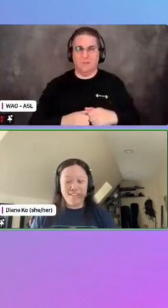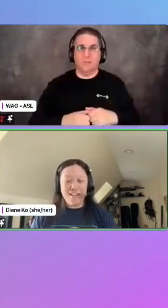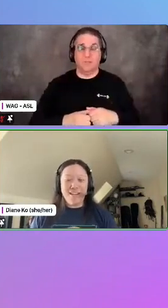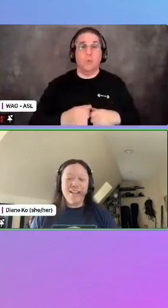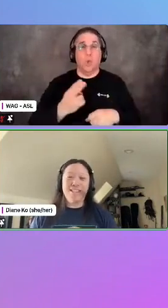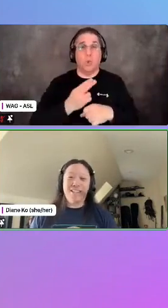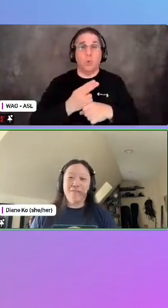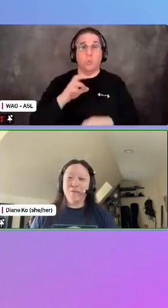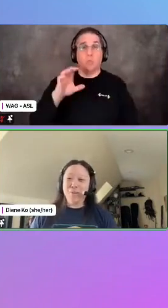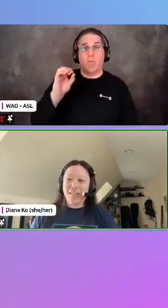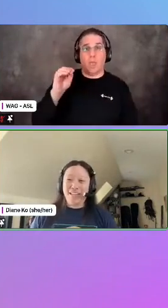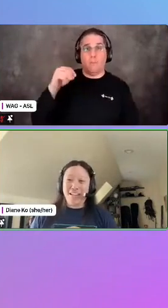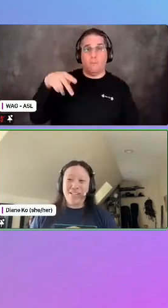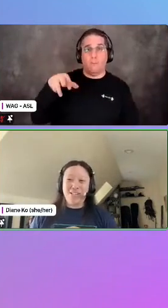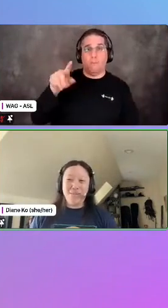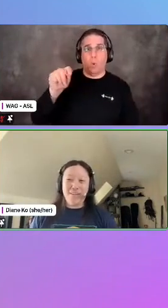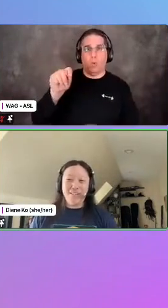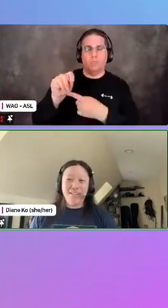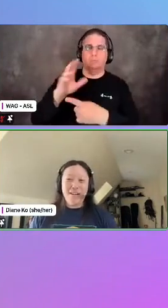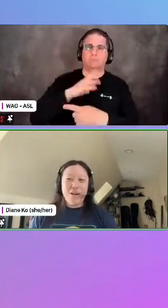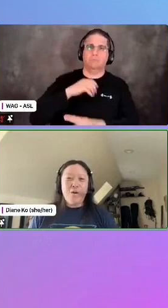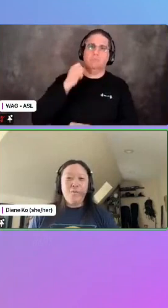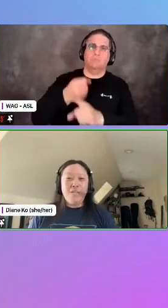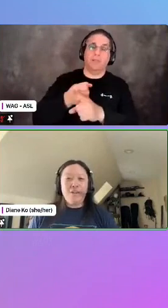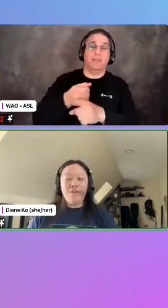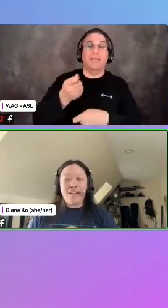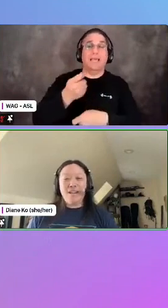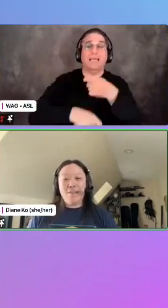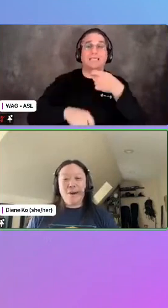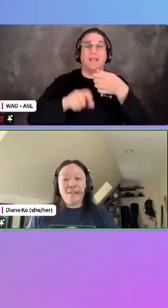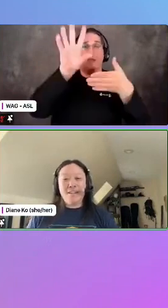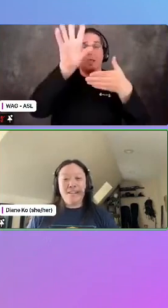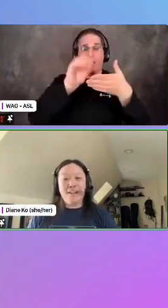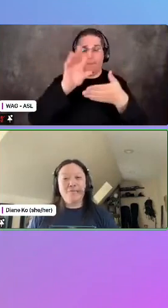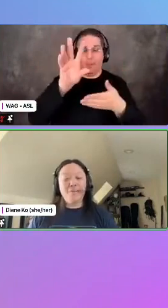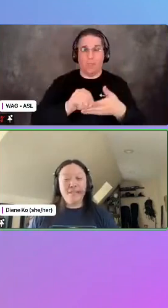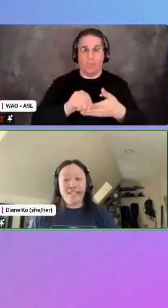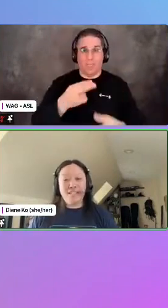in React. One of the questions more than I've seen a few times is if